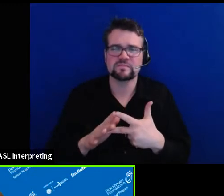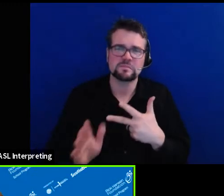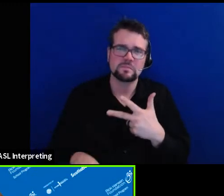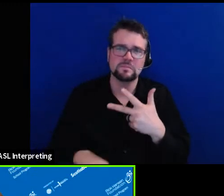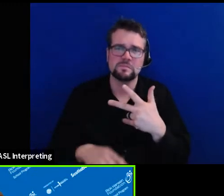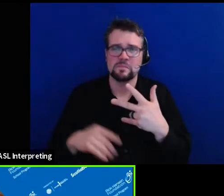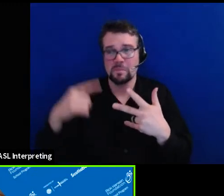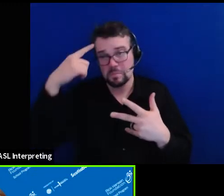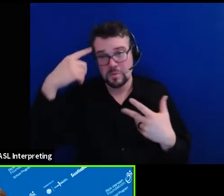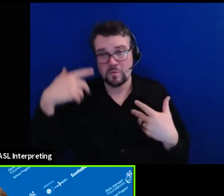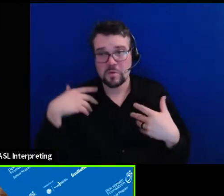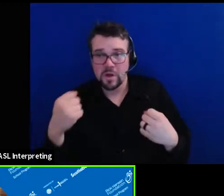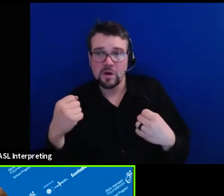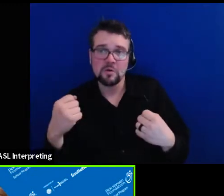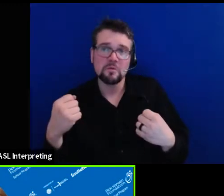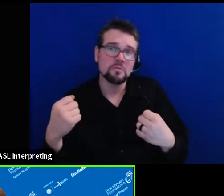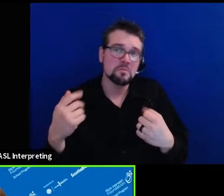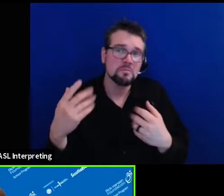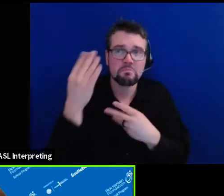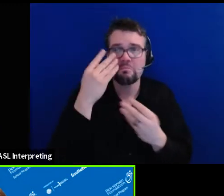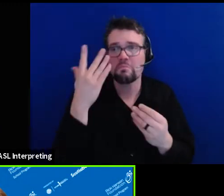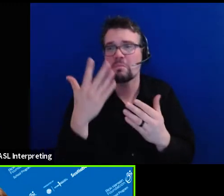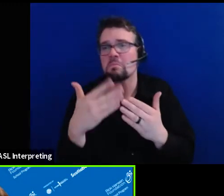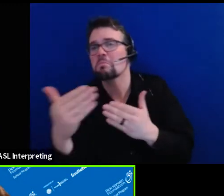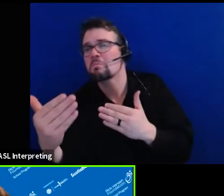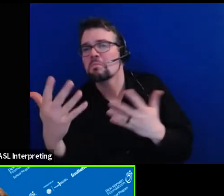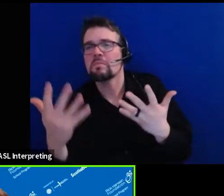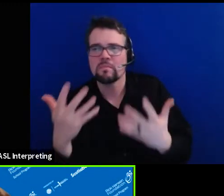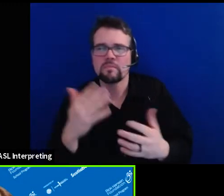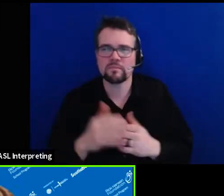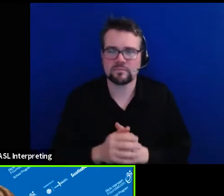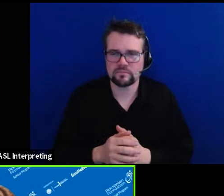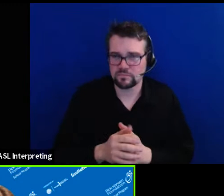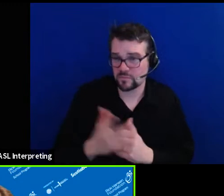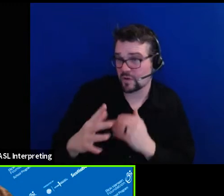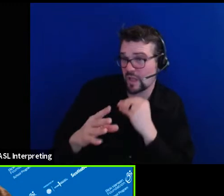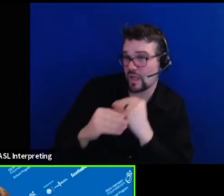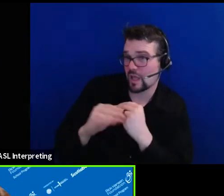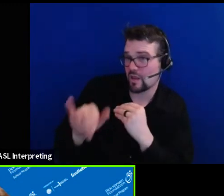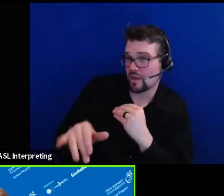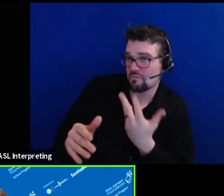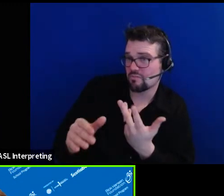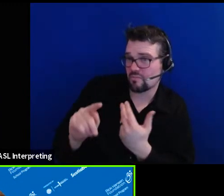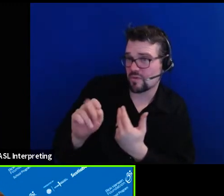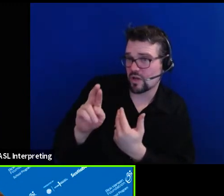WE'RE LOOKING AT GOING FORWARD. IS THERE ANYTHING YOU WOULD LIKE TO ADD TO THAT, TERI? >>